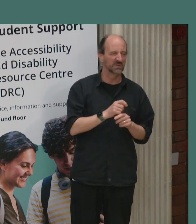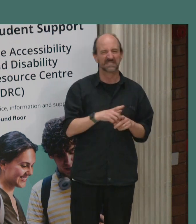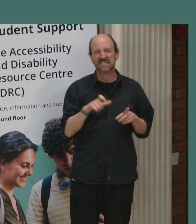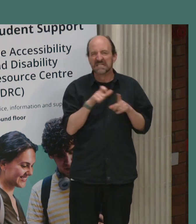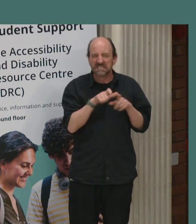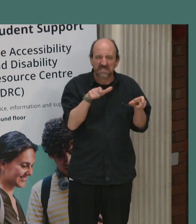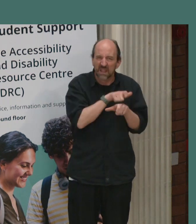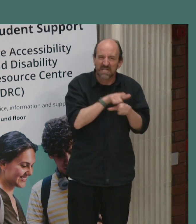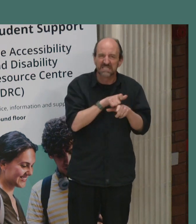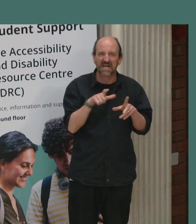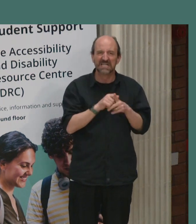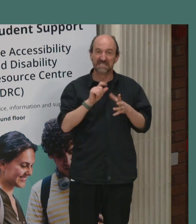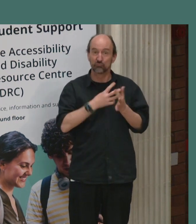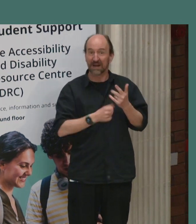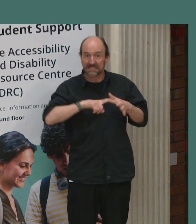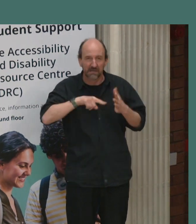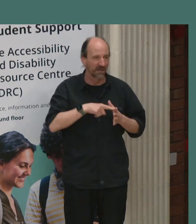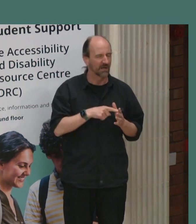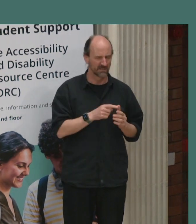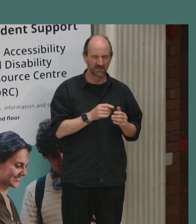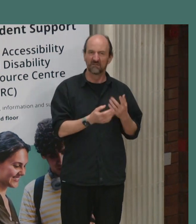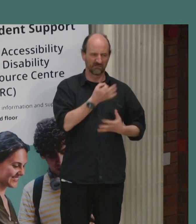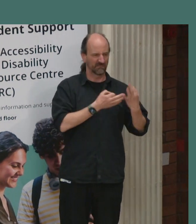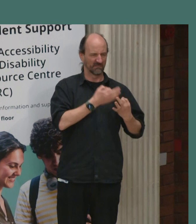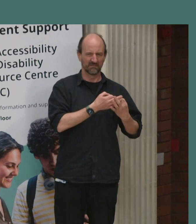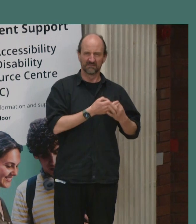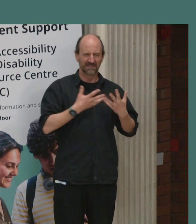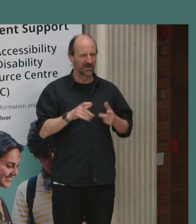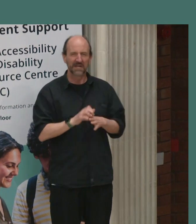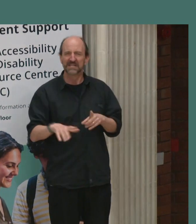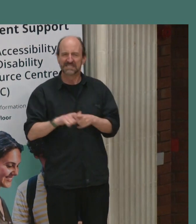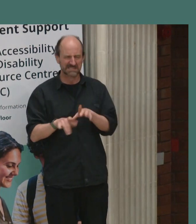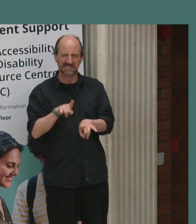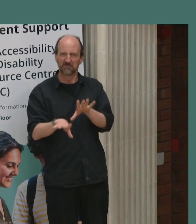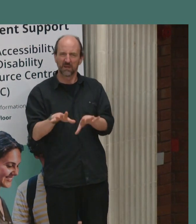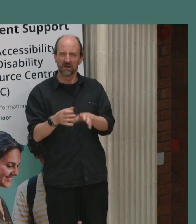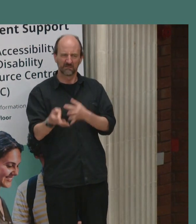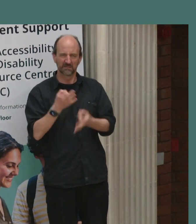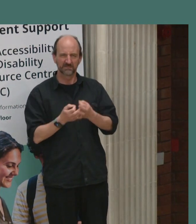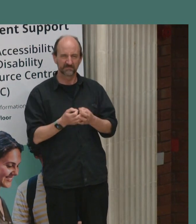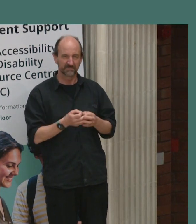questions that are now thankfully behind us because those disabilities are understood and